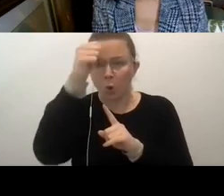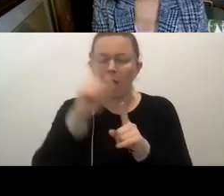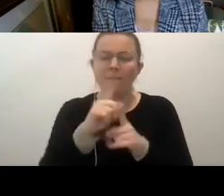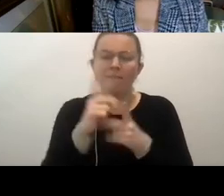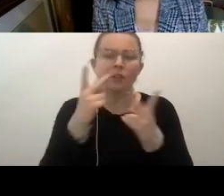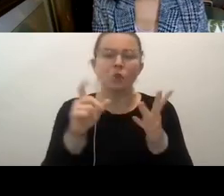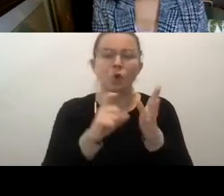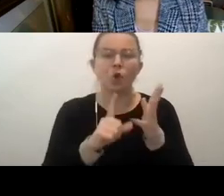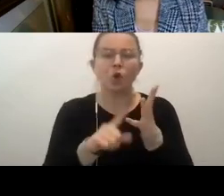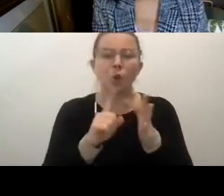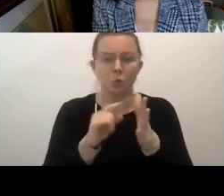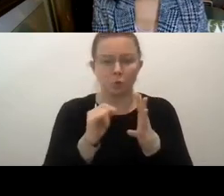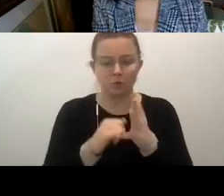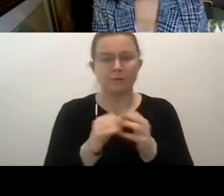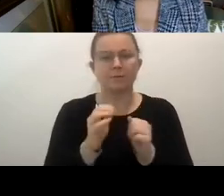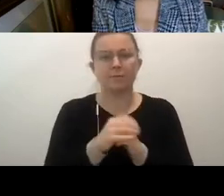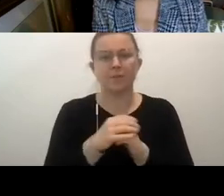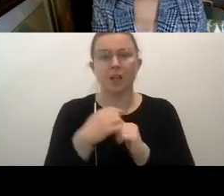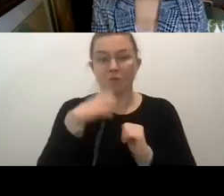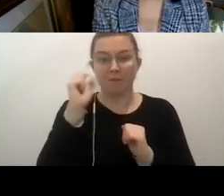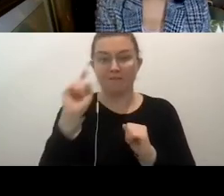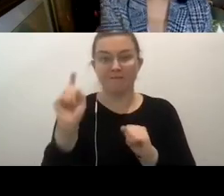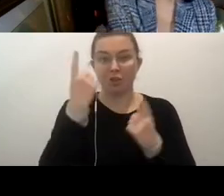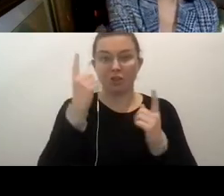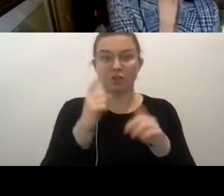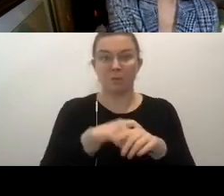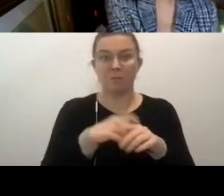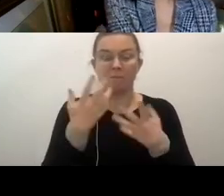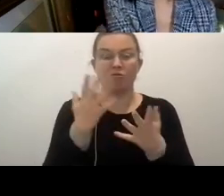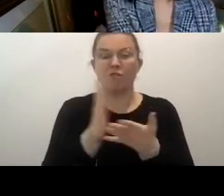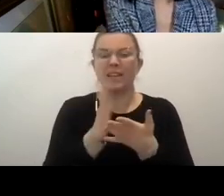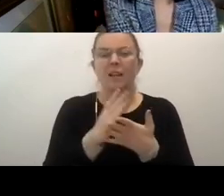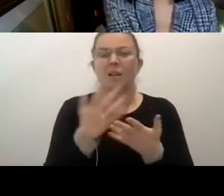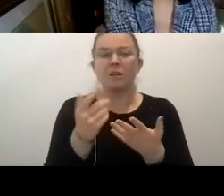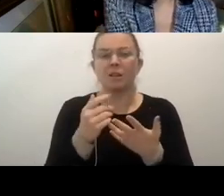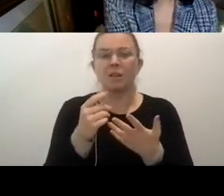And I remember the first time that he, one night was just like, "I'm having